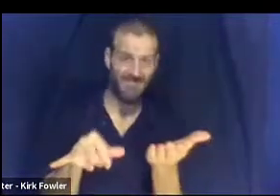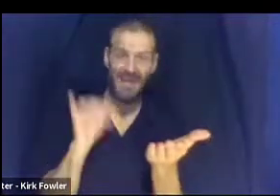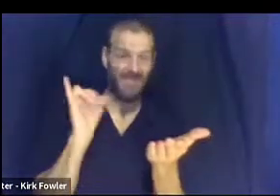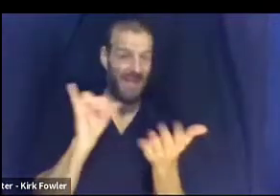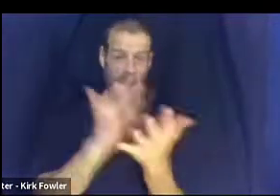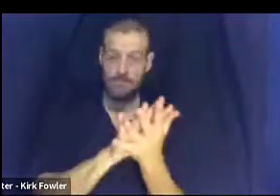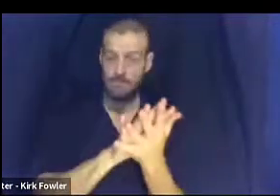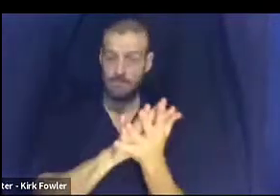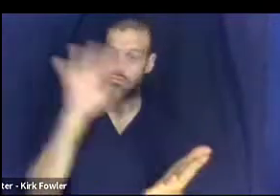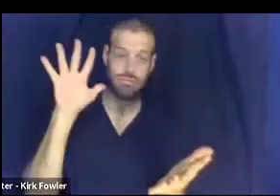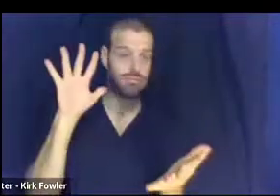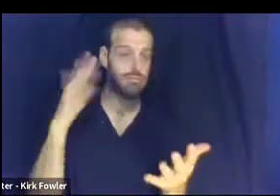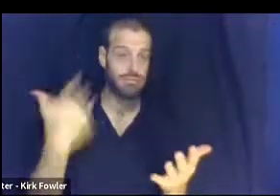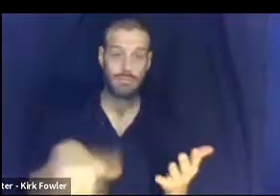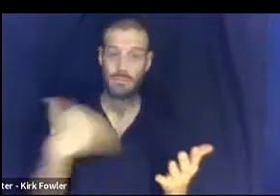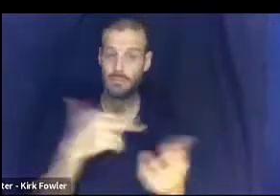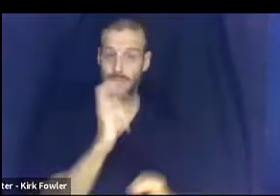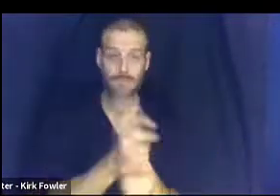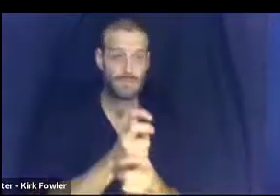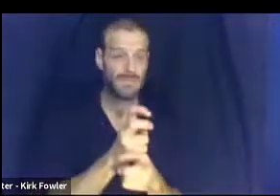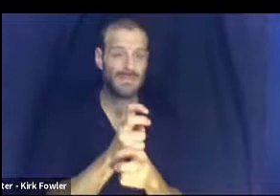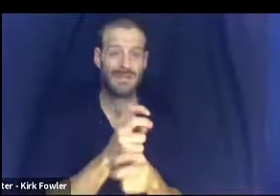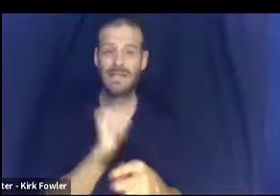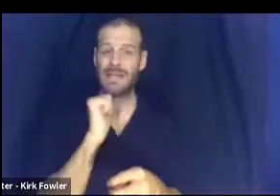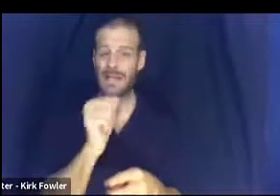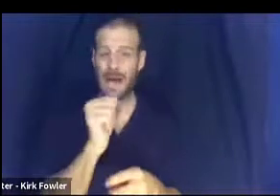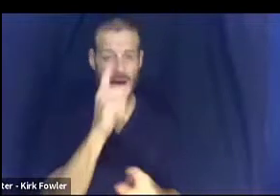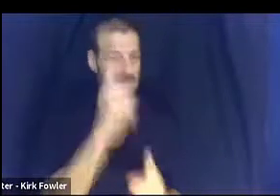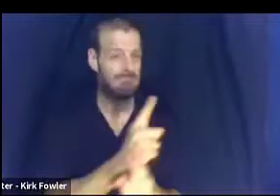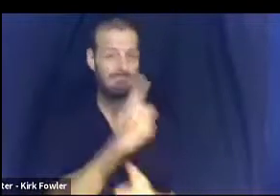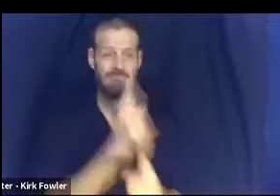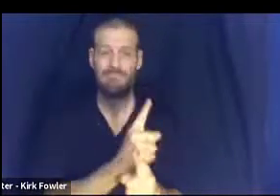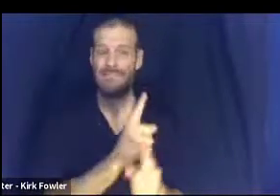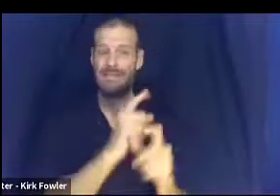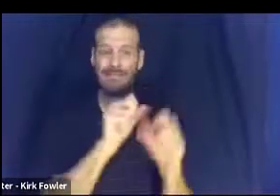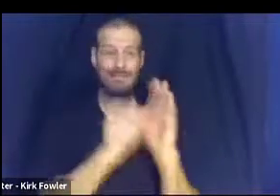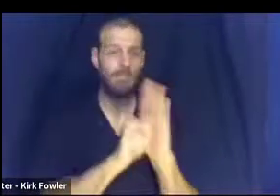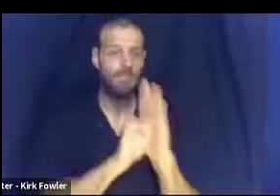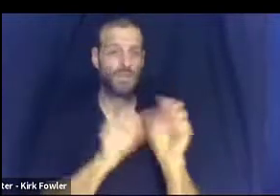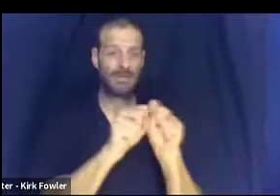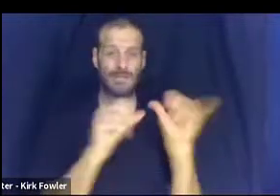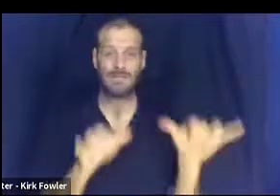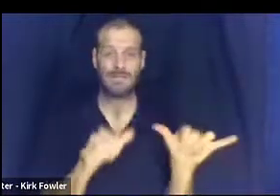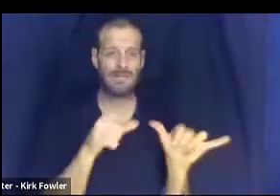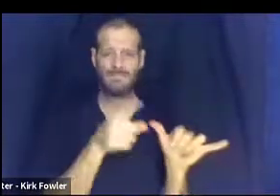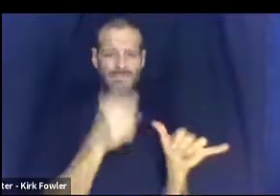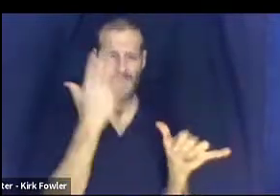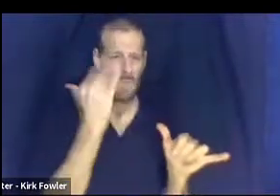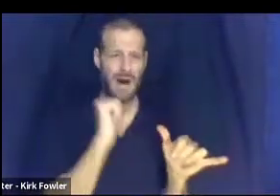and is just such an unconventional symbol system that it's like, why don't you just go with something like this.